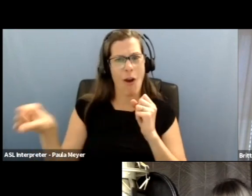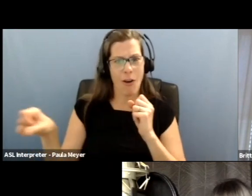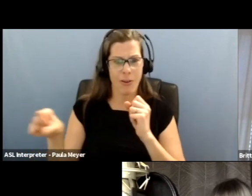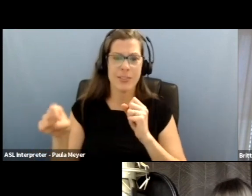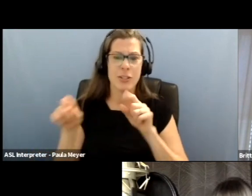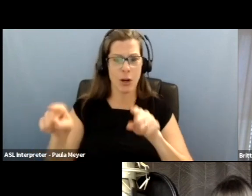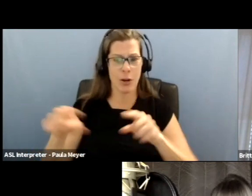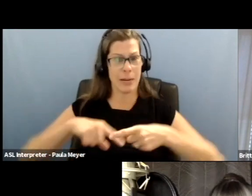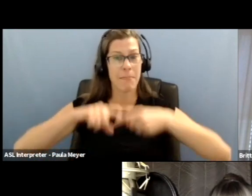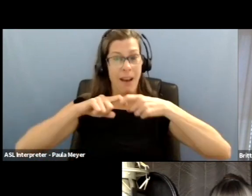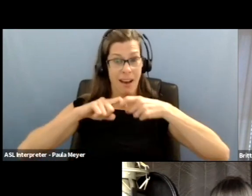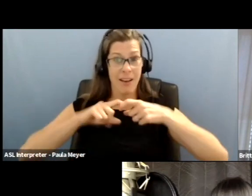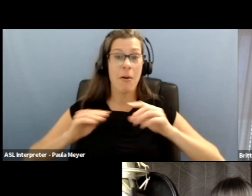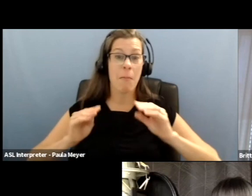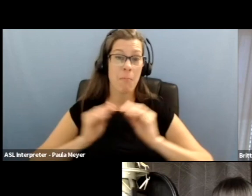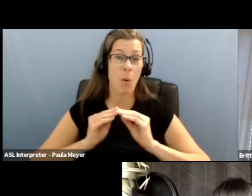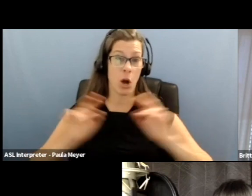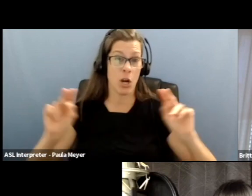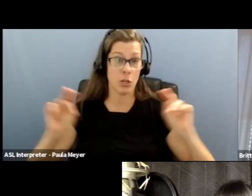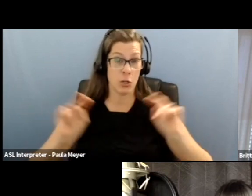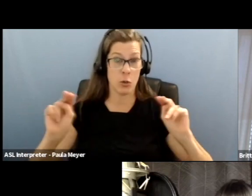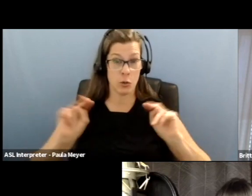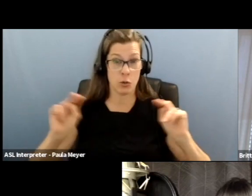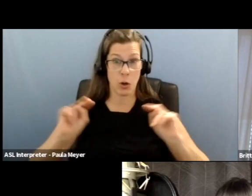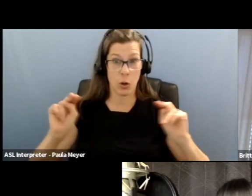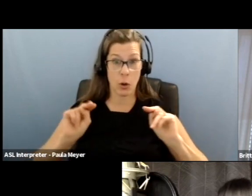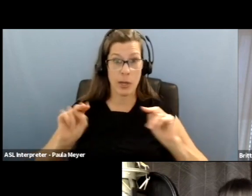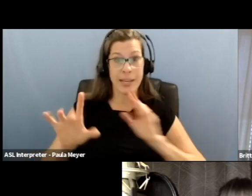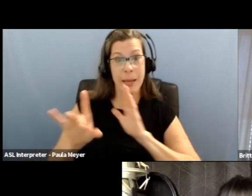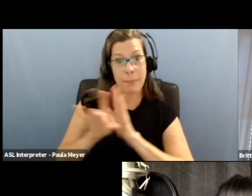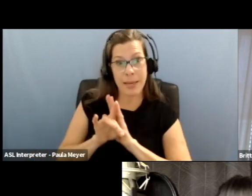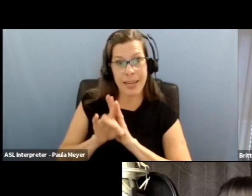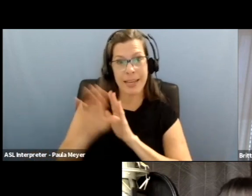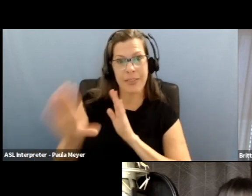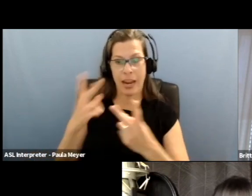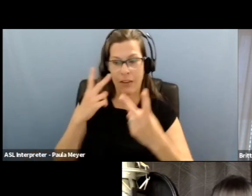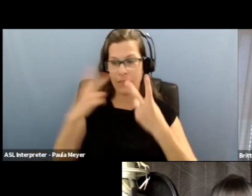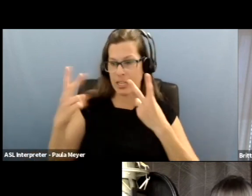more of a default and pick an item from them visually to describe them.